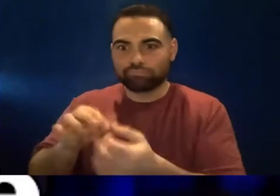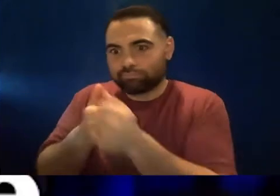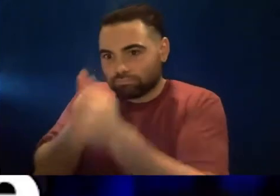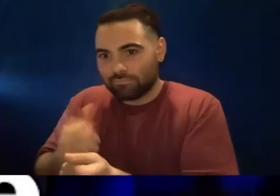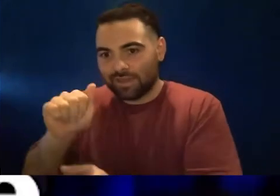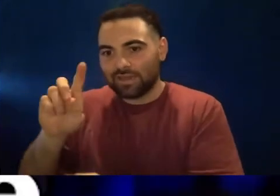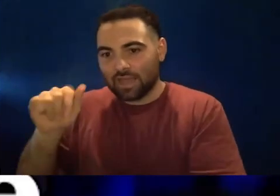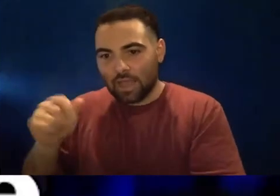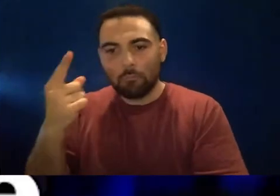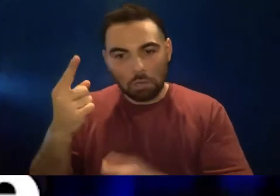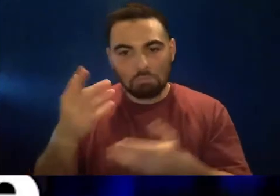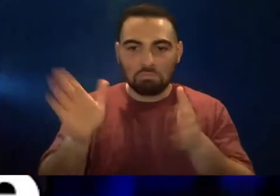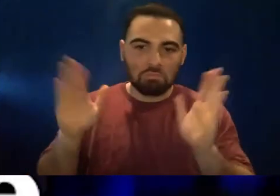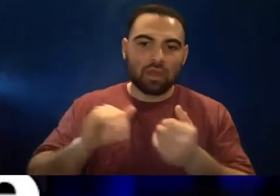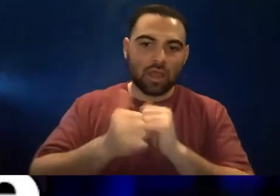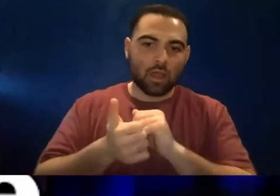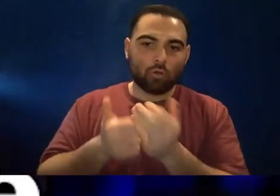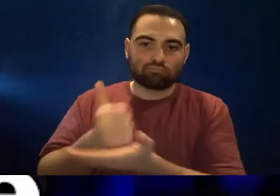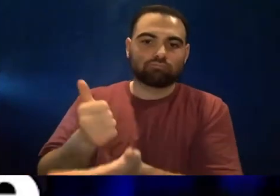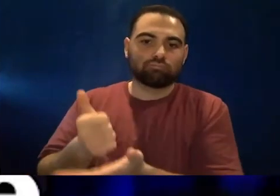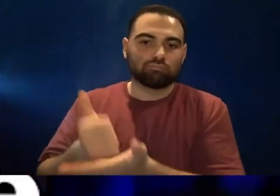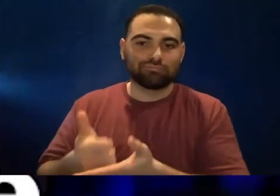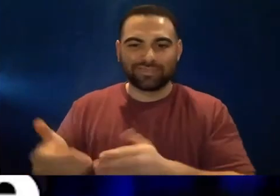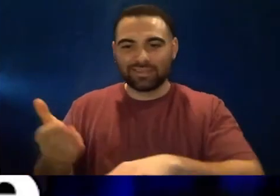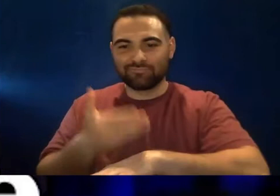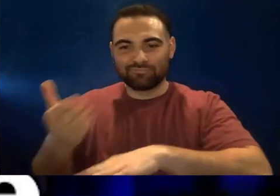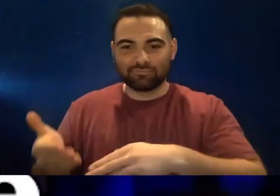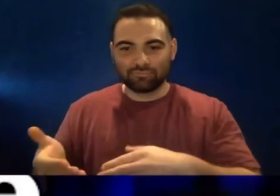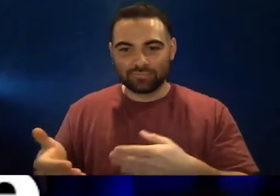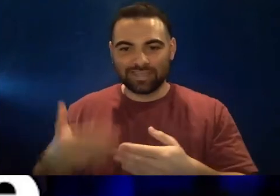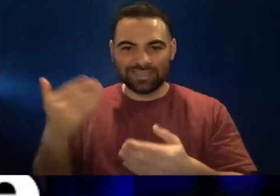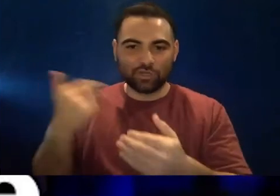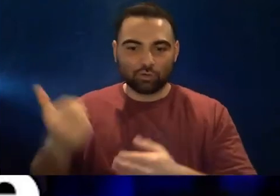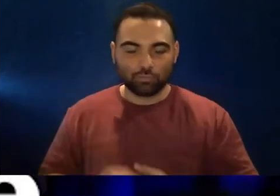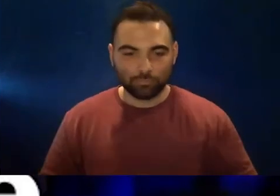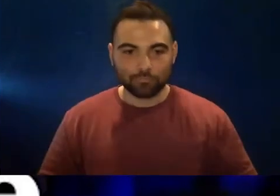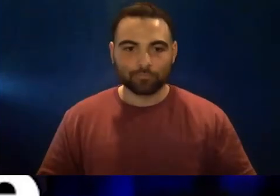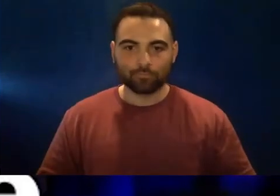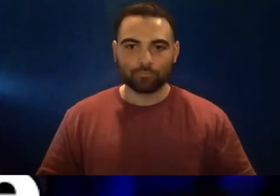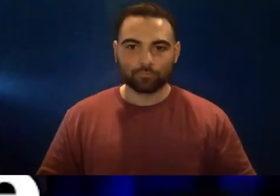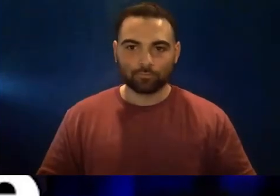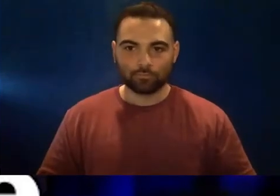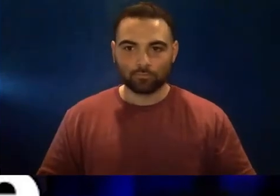and his... trial in the MetroTech station